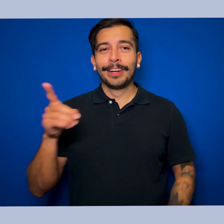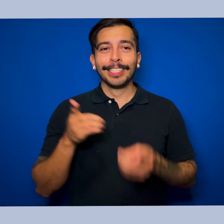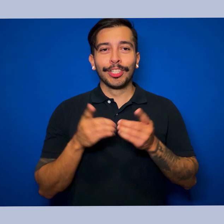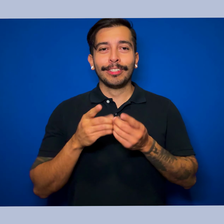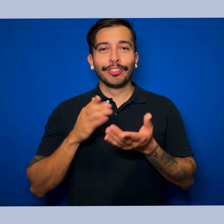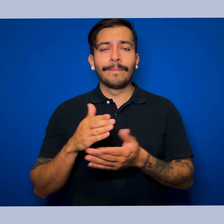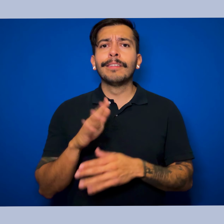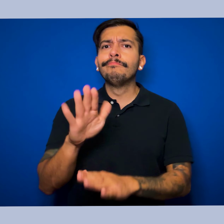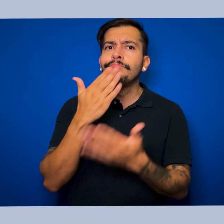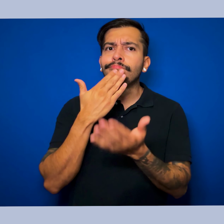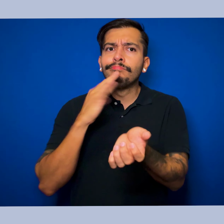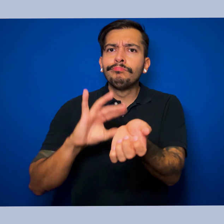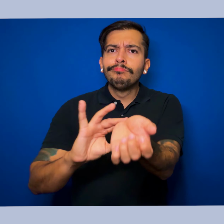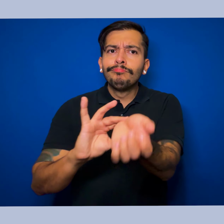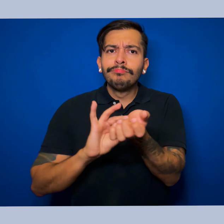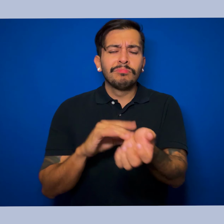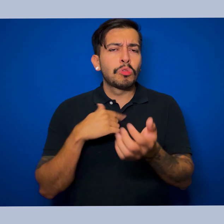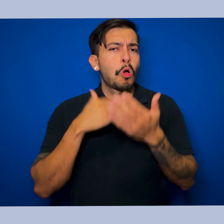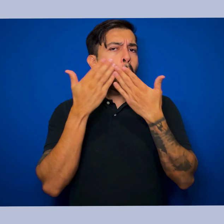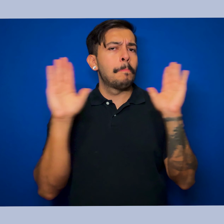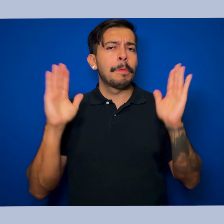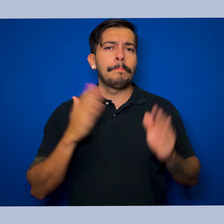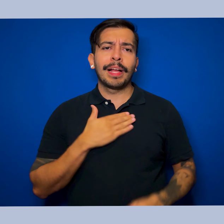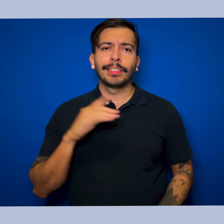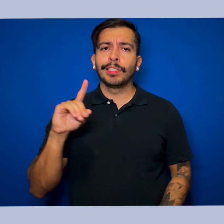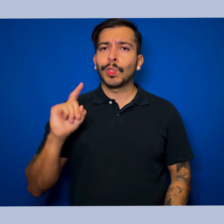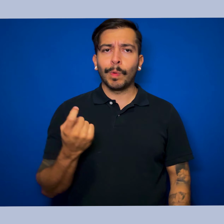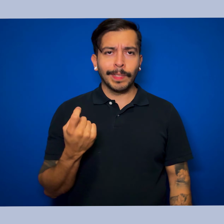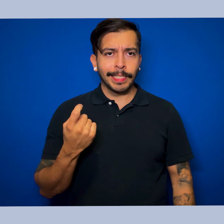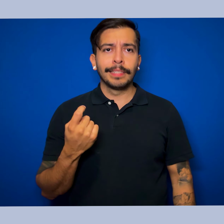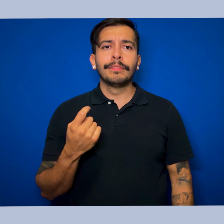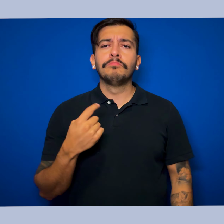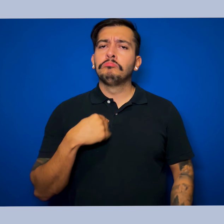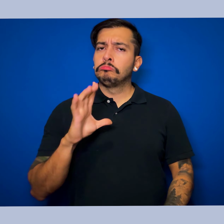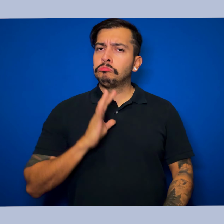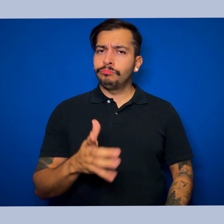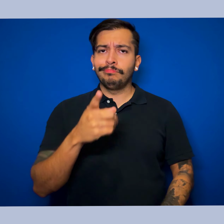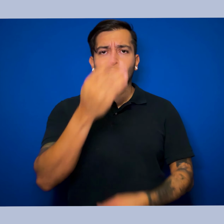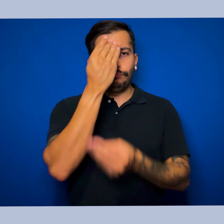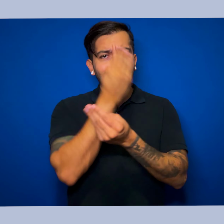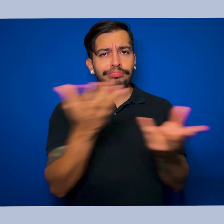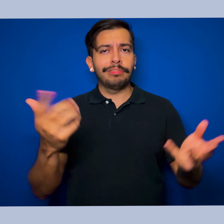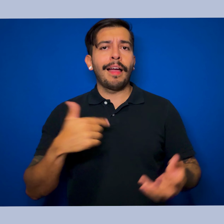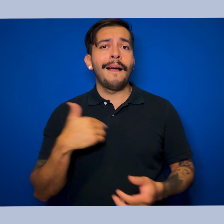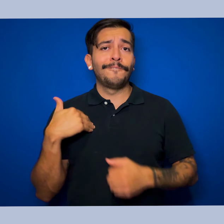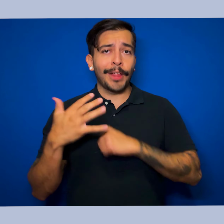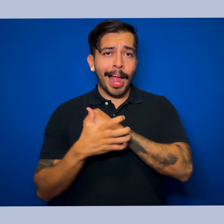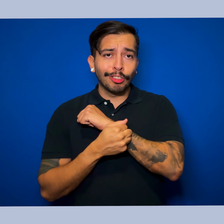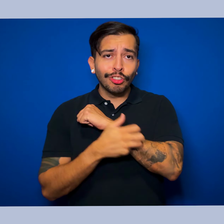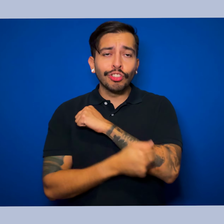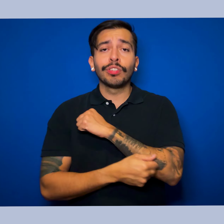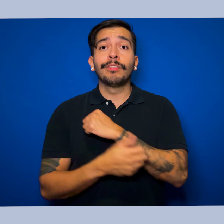Thanks for checking in. I'm very open about my diagnosis. I'm okay with you sharing with everyone that I have cancer